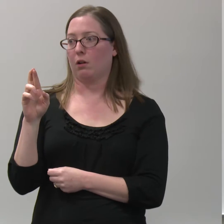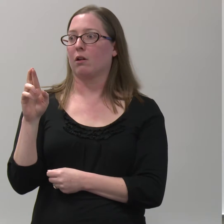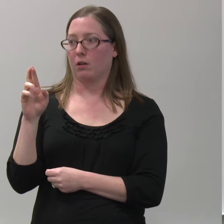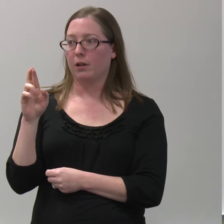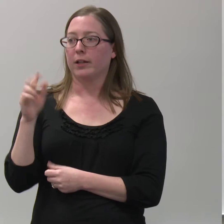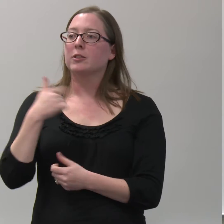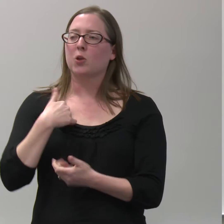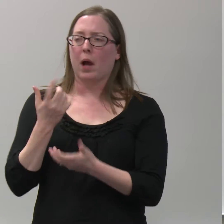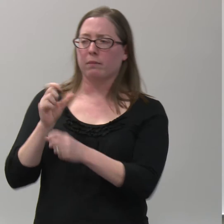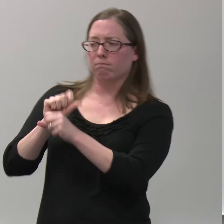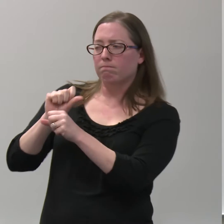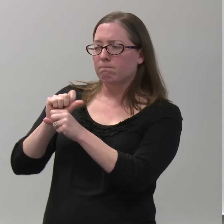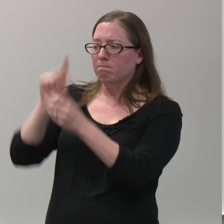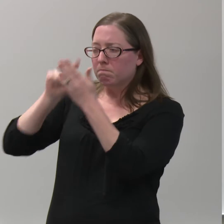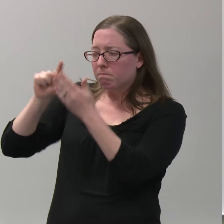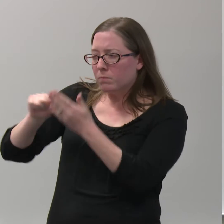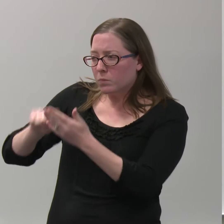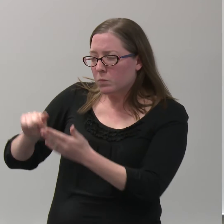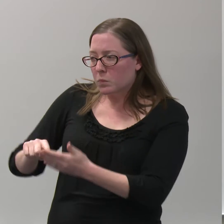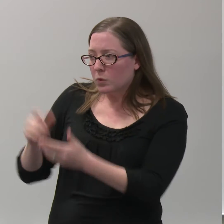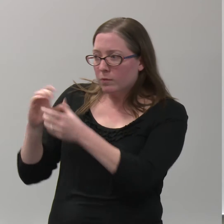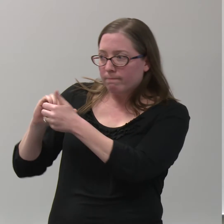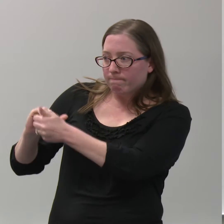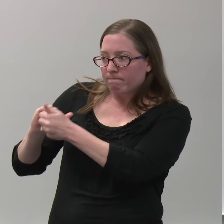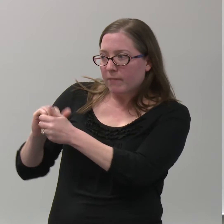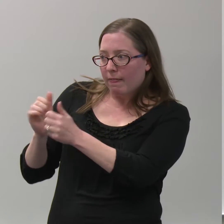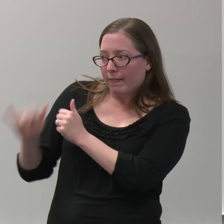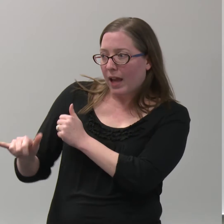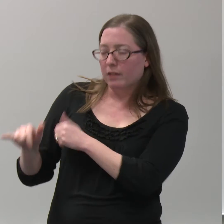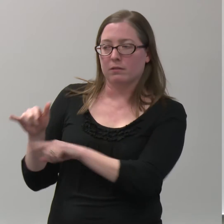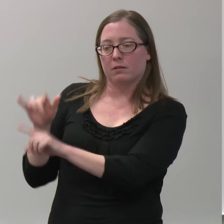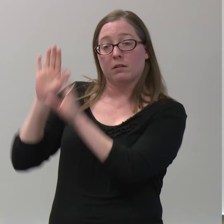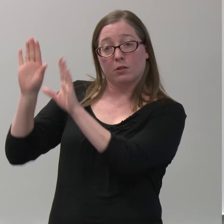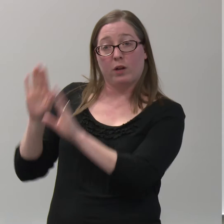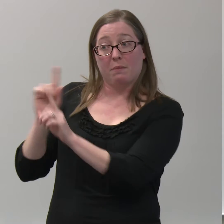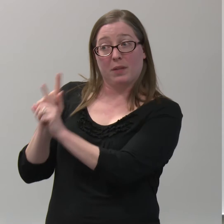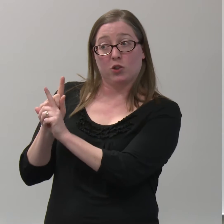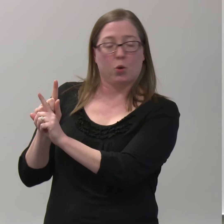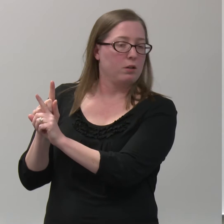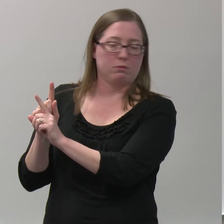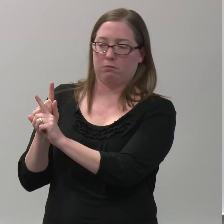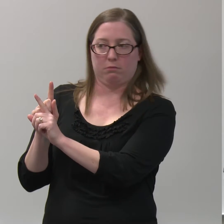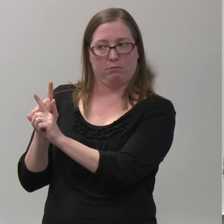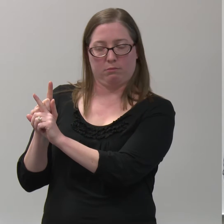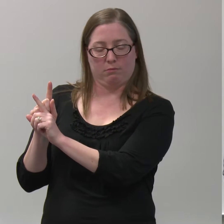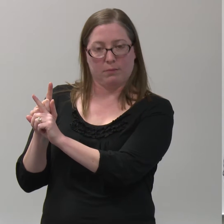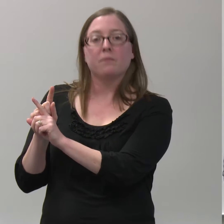and I did quite a bit of work with that. He wasn't a great mentor, but I collaborated with somebody